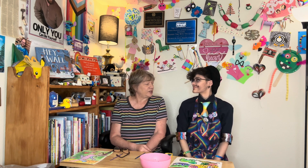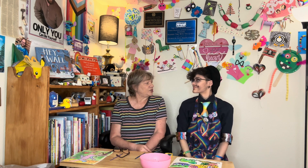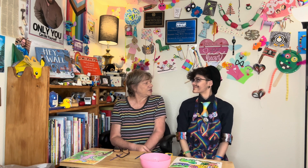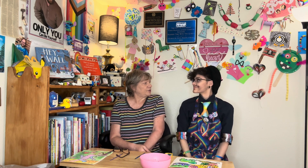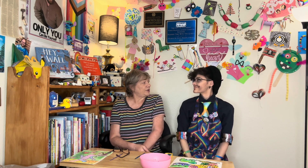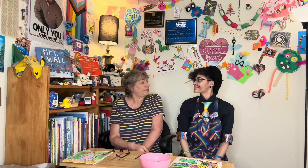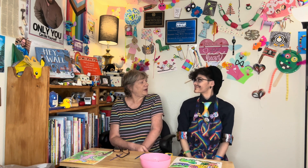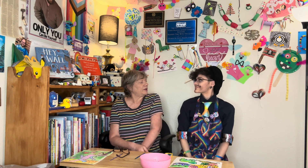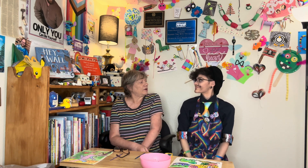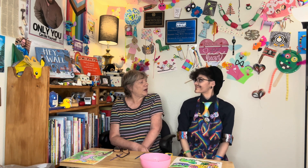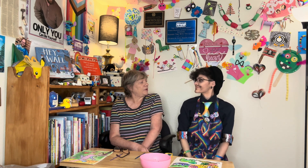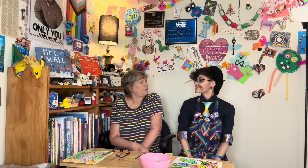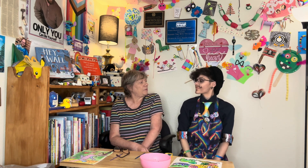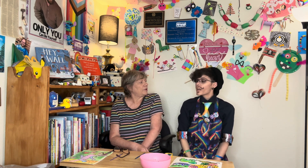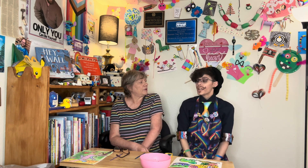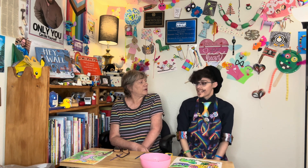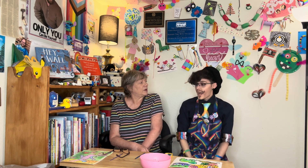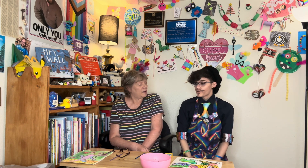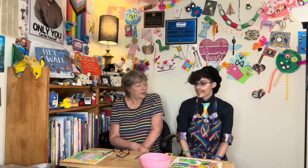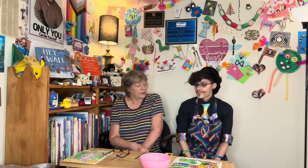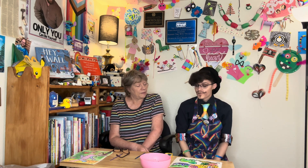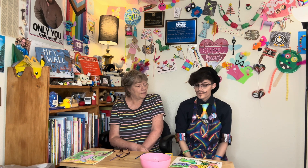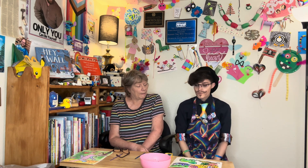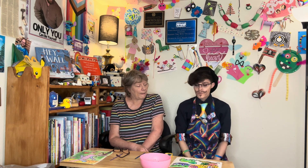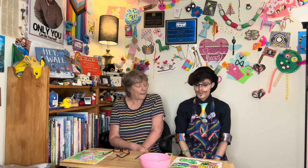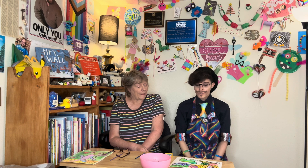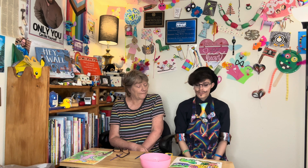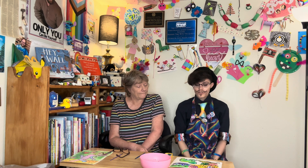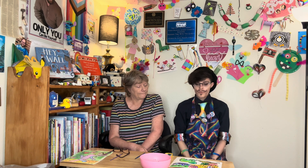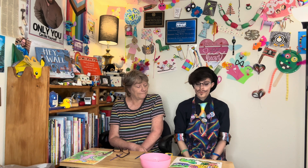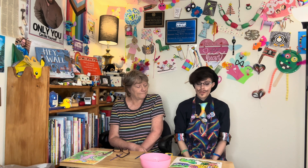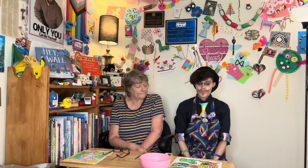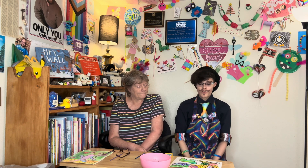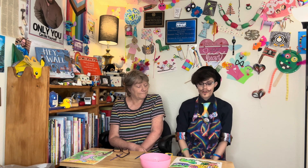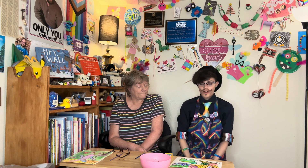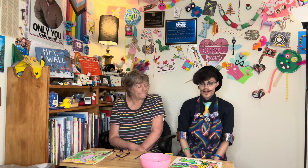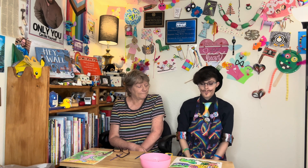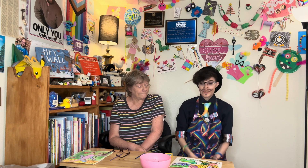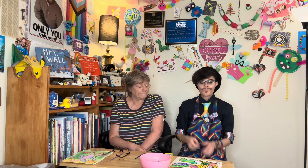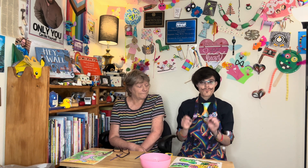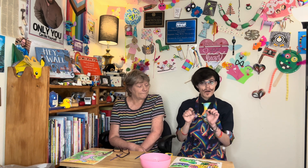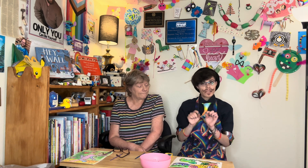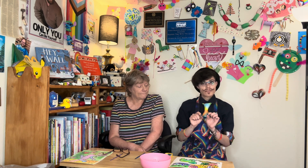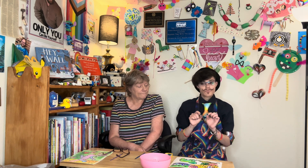you just do it on regular copy paper? KAI: Yeah, you can absolutely do it on regular copy paper. It might